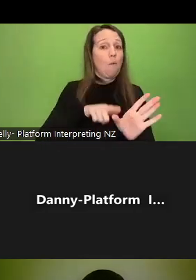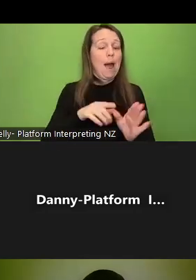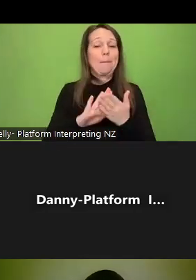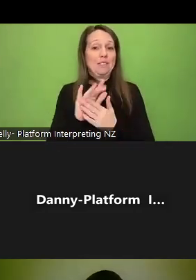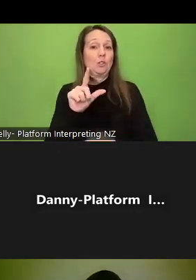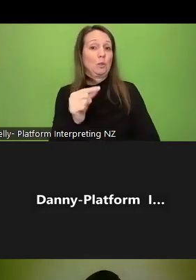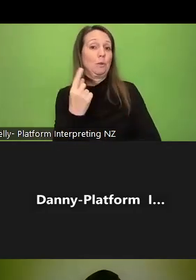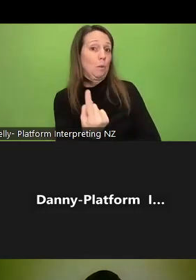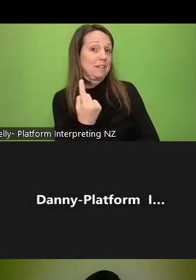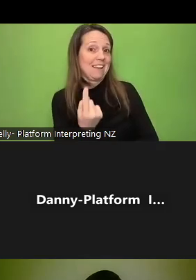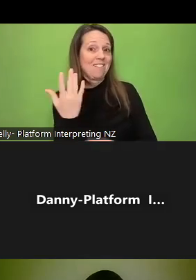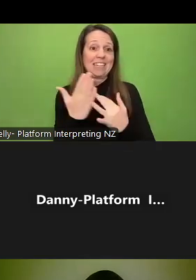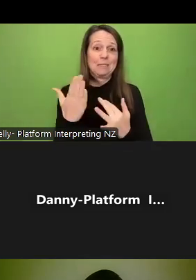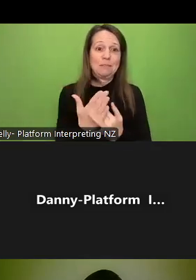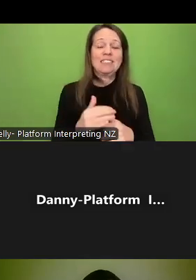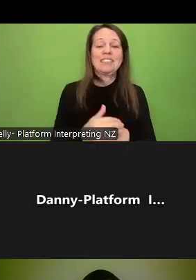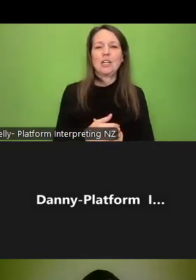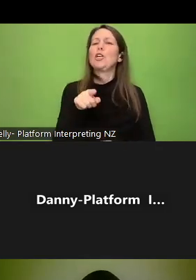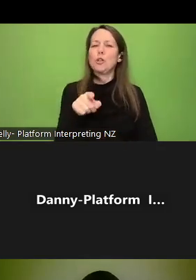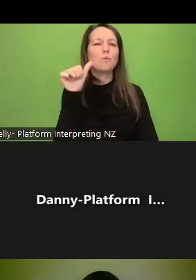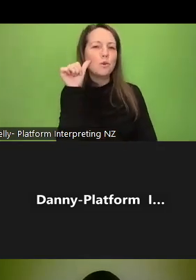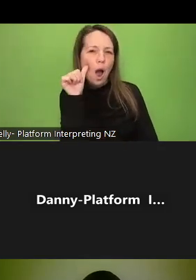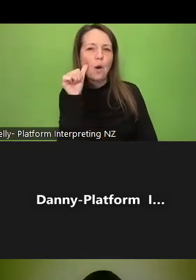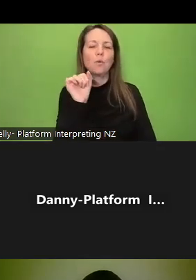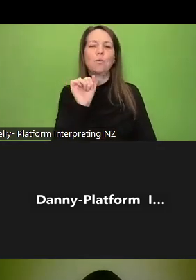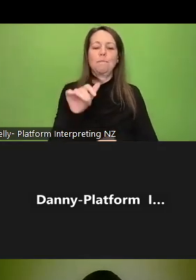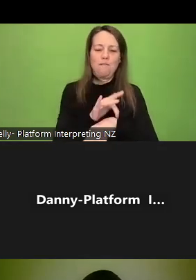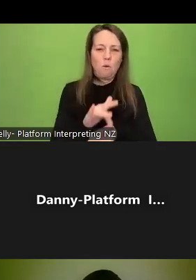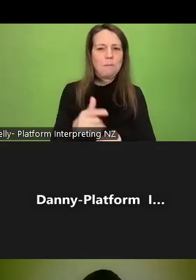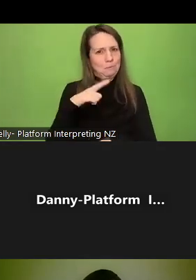you can get all the venue details, and that's so useful to provide.